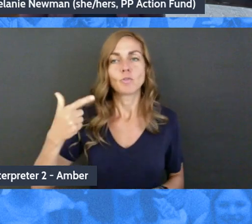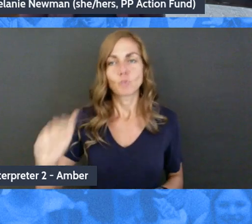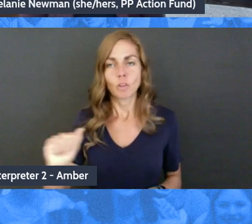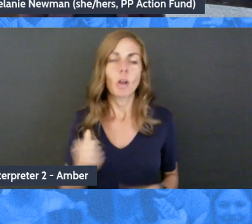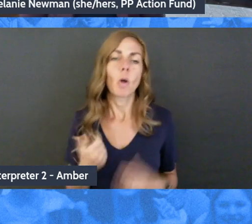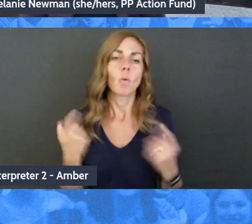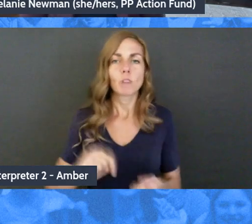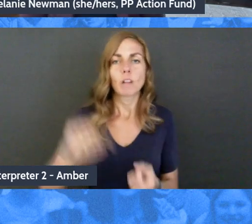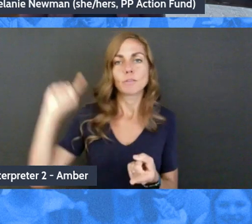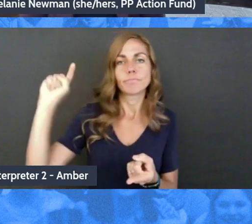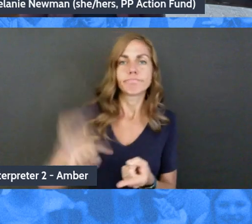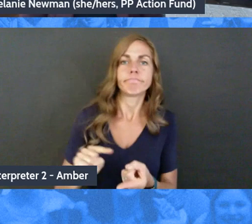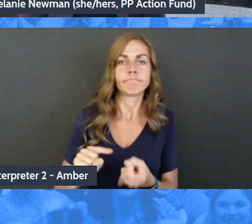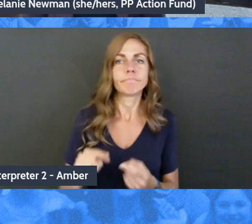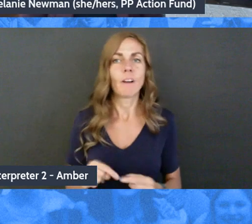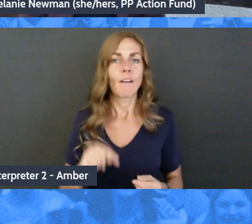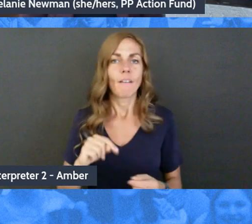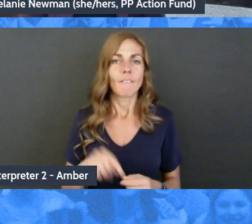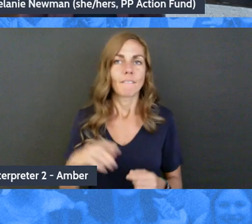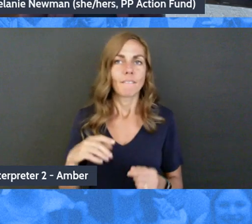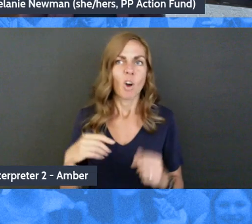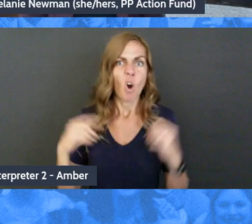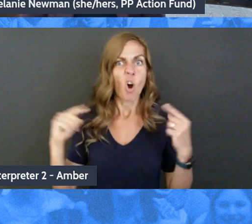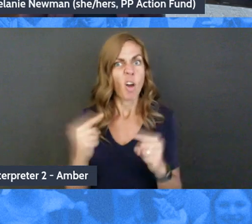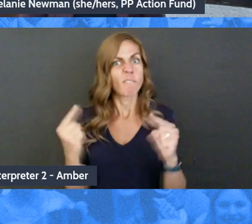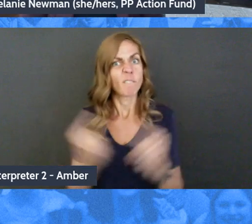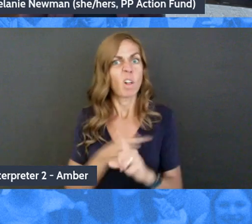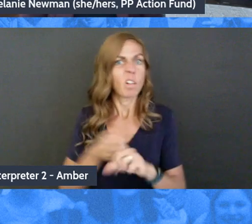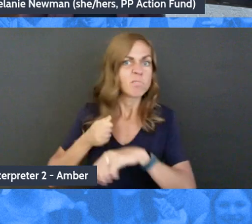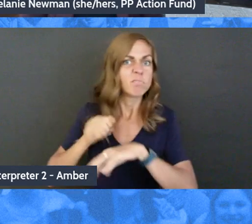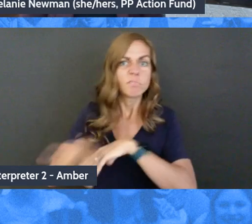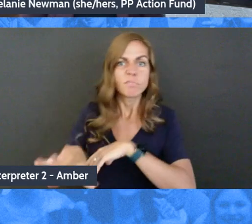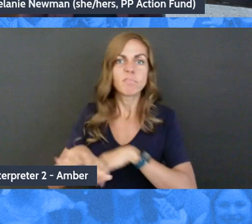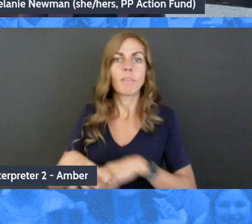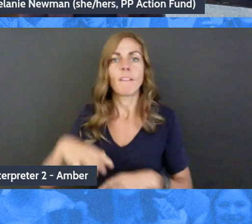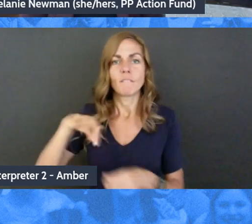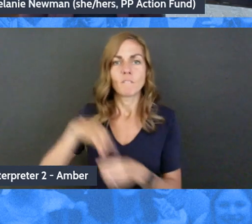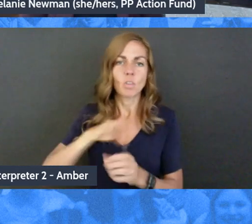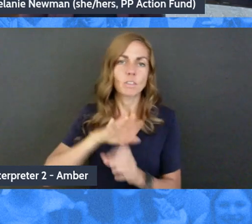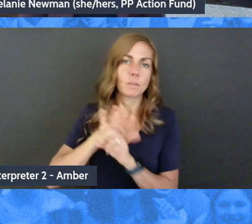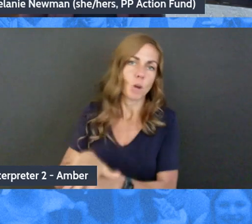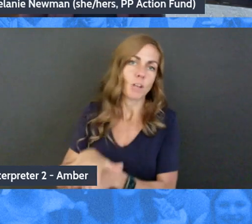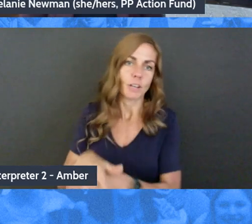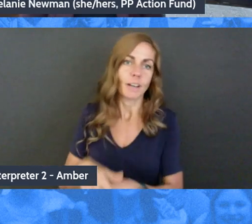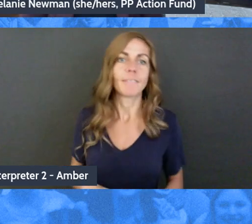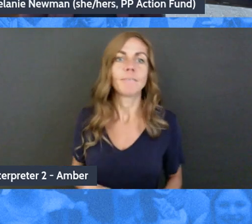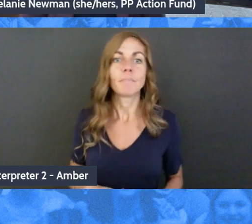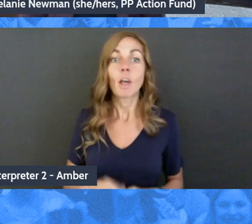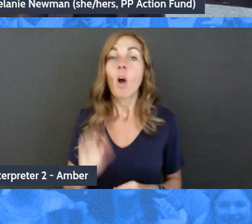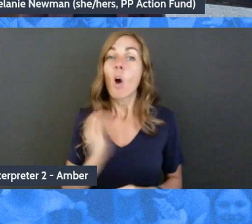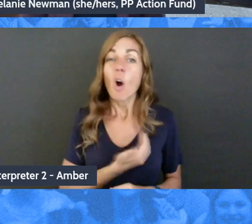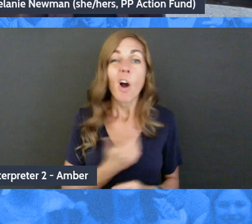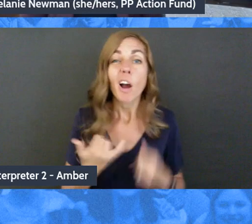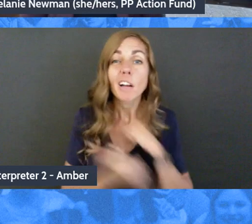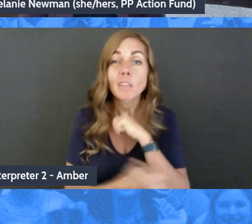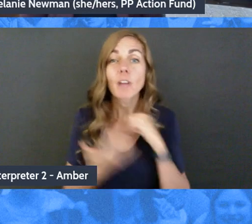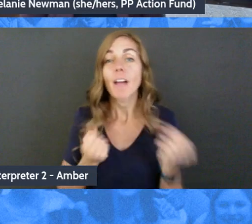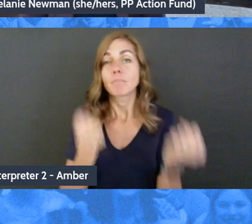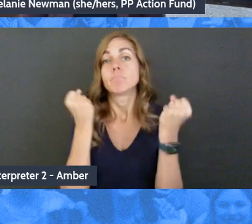of voter suppression through litigation, legislation and advocacy. And as you said, our country faces multiple crises that affect women